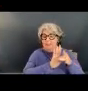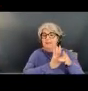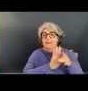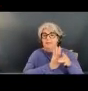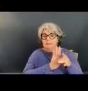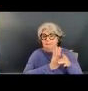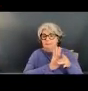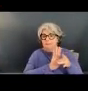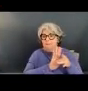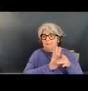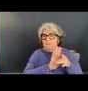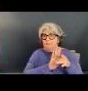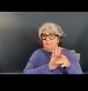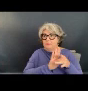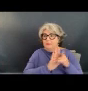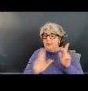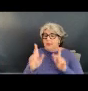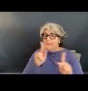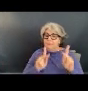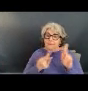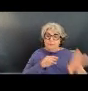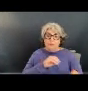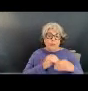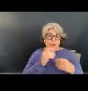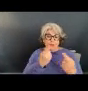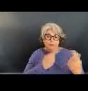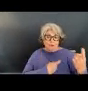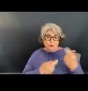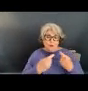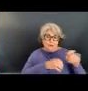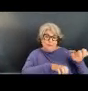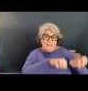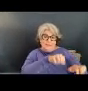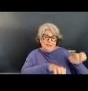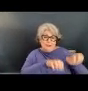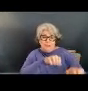and encourage folks to add your questions to the chat if you